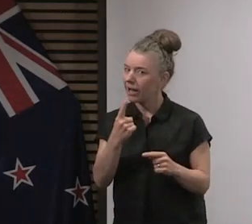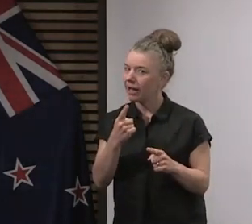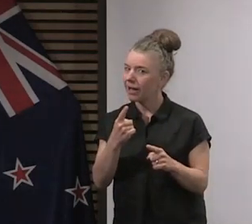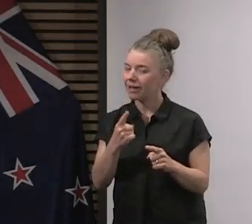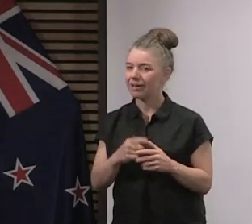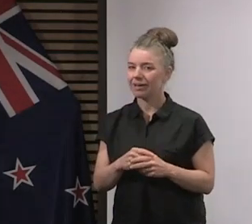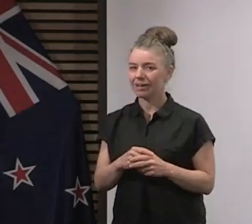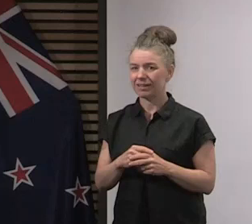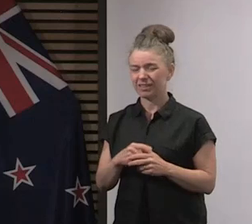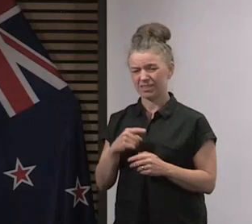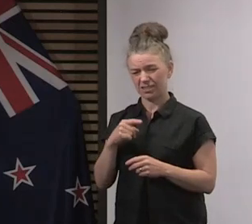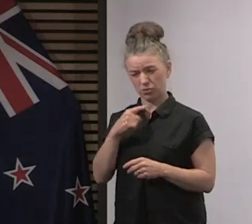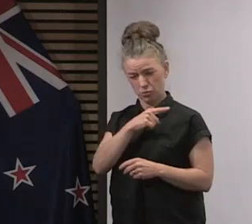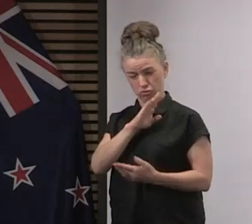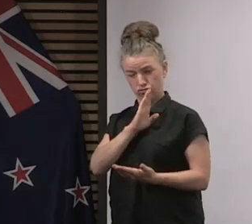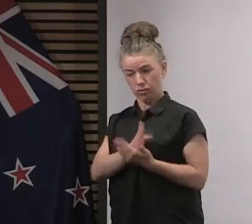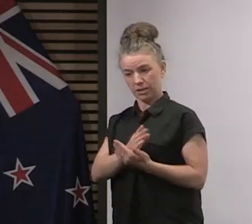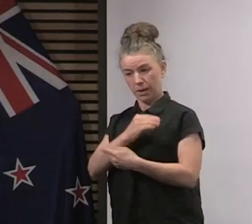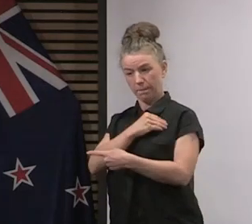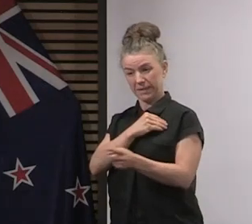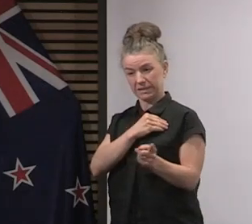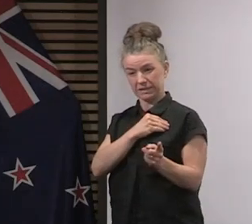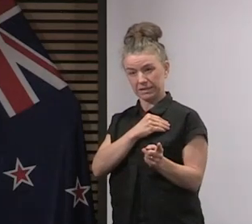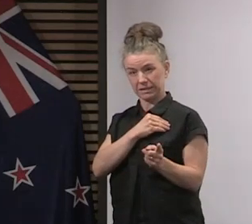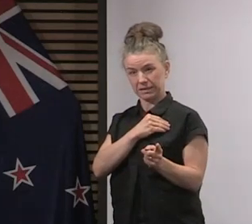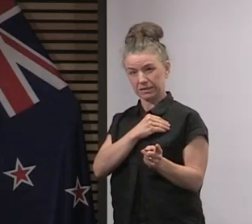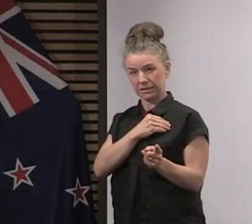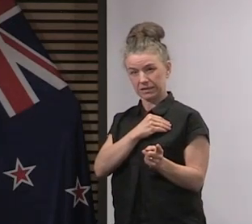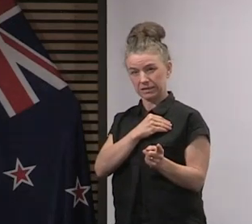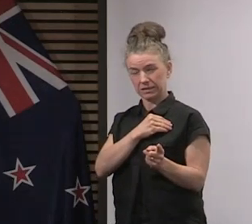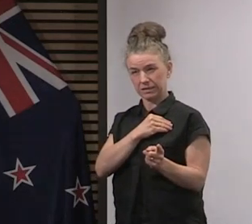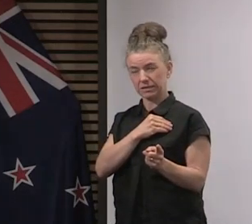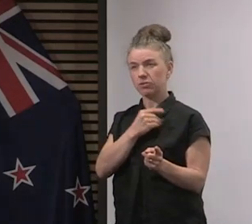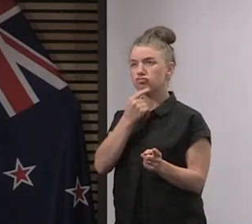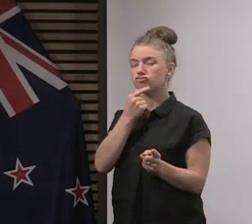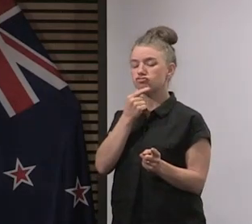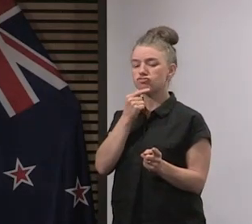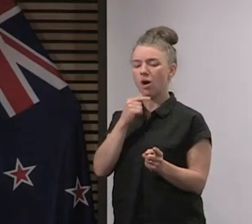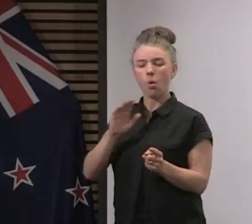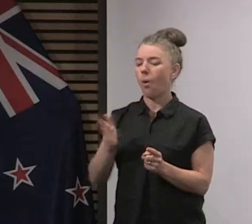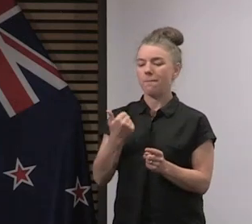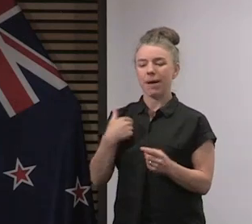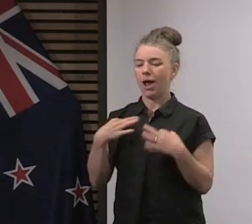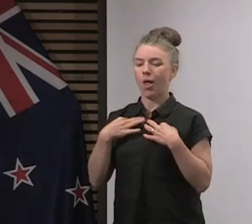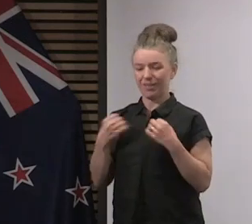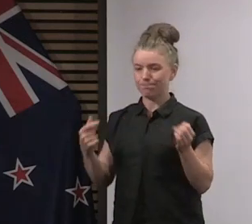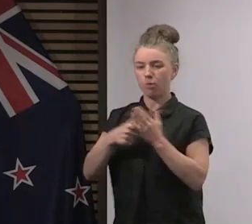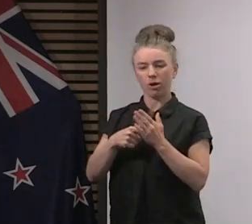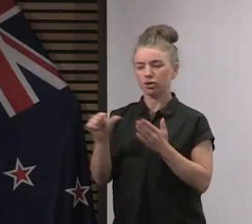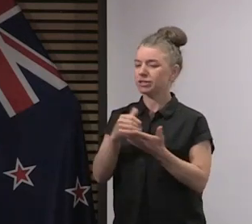tomorrow. One quick follow up.